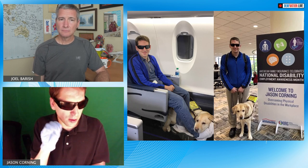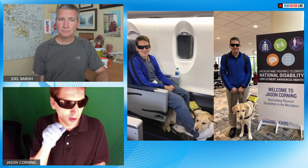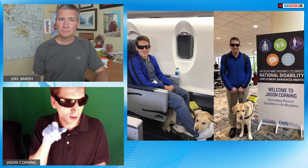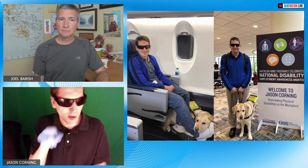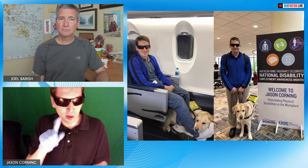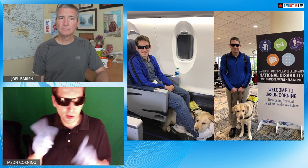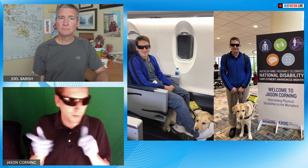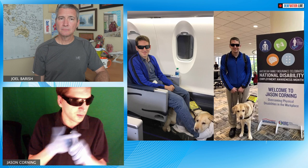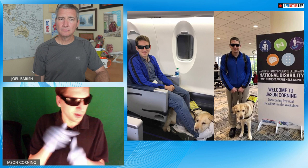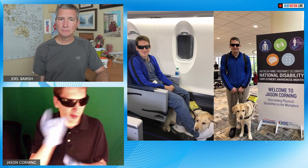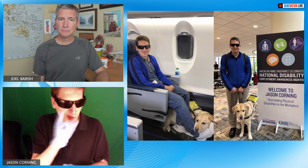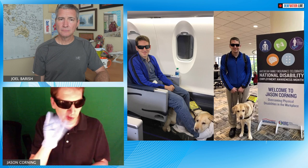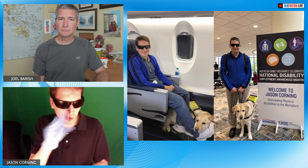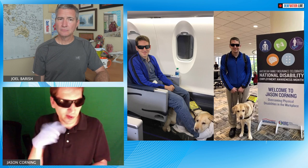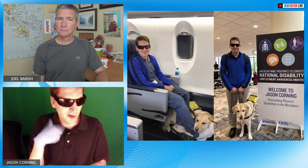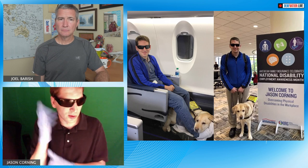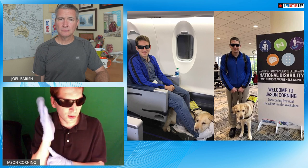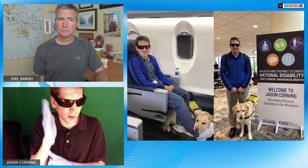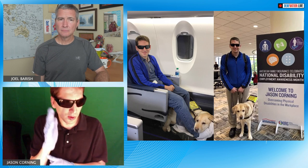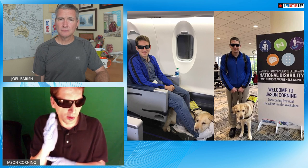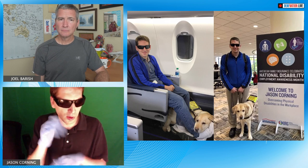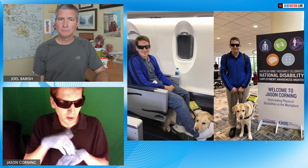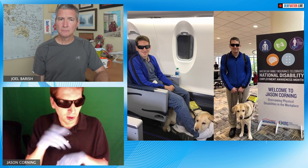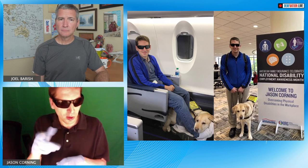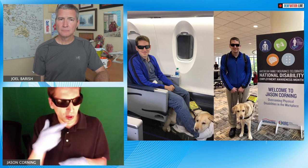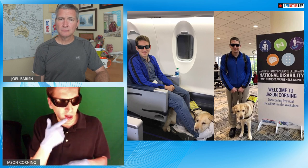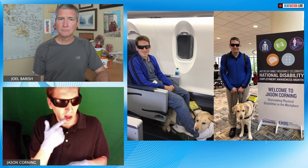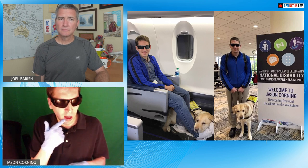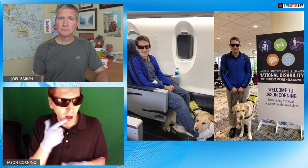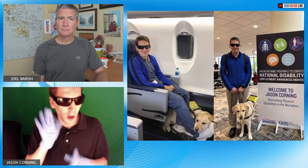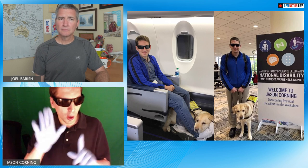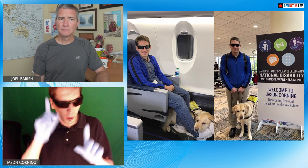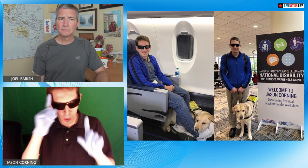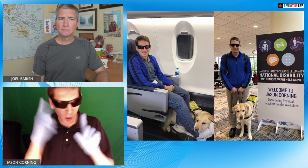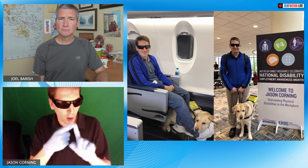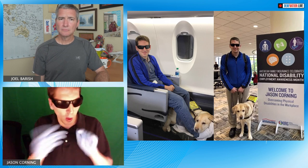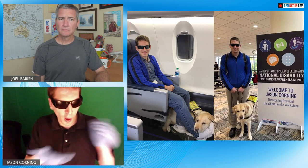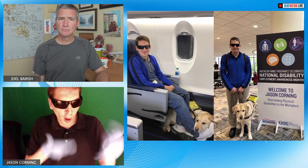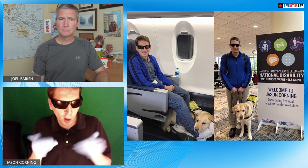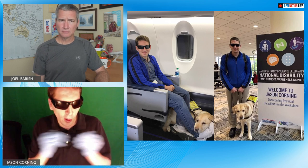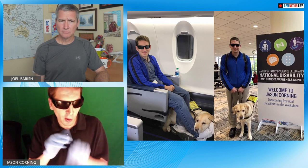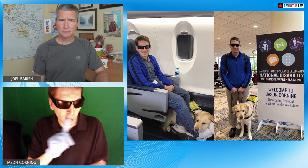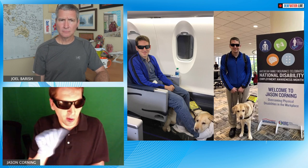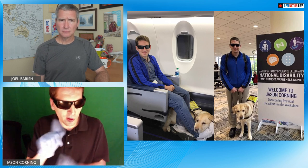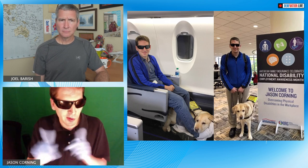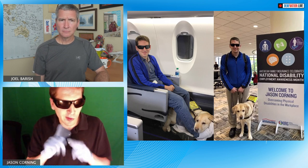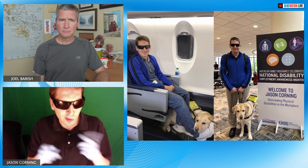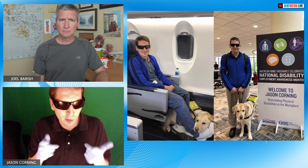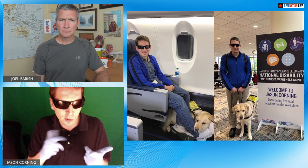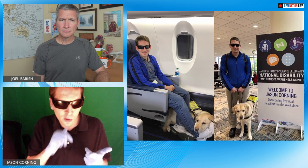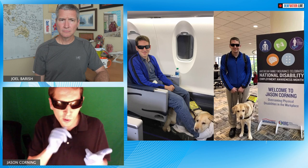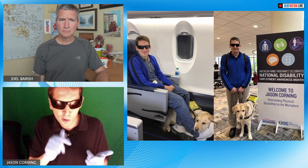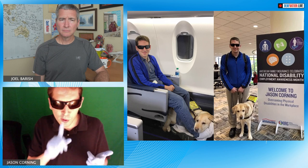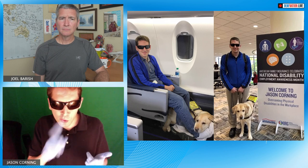This is the first insurance company I had presented at their goal is to hire more disabled people, but they weren’t sure how,